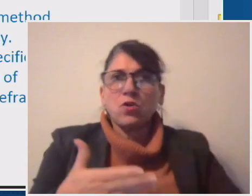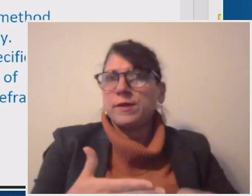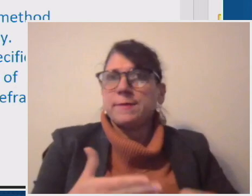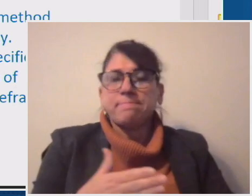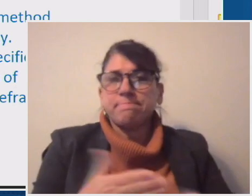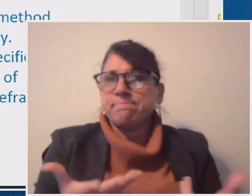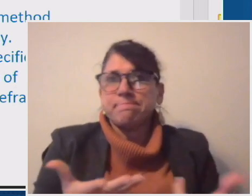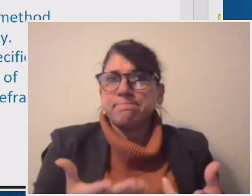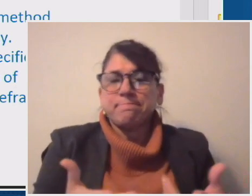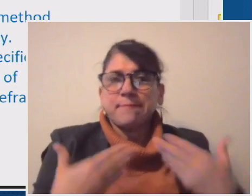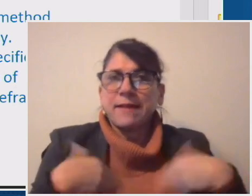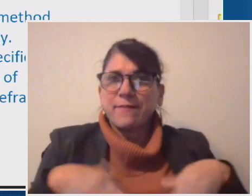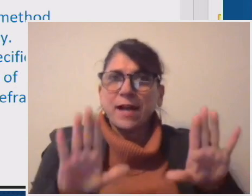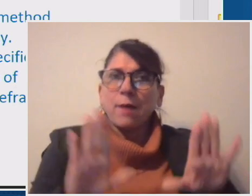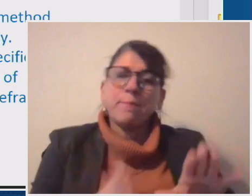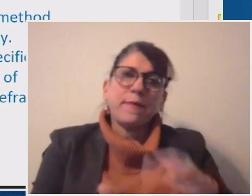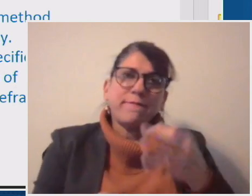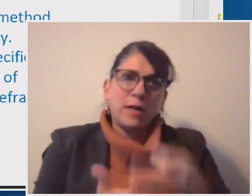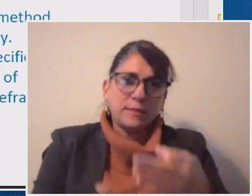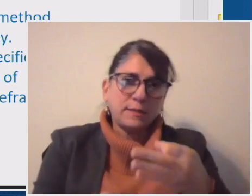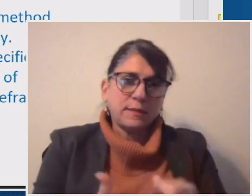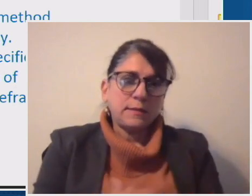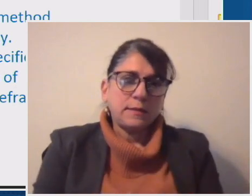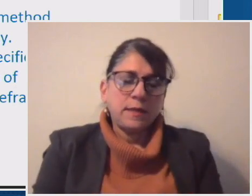Before we discuss this, I just want to stay a little bit about why we're doing